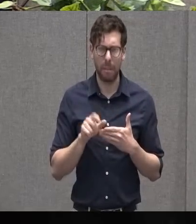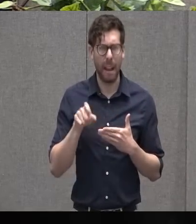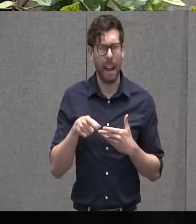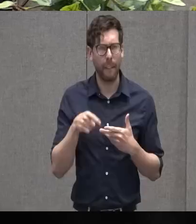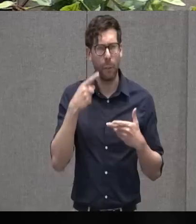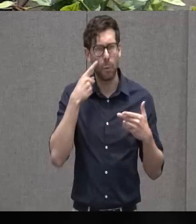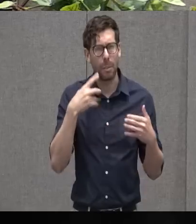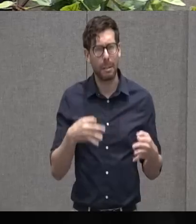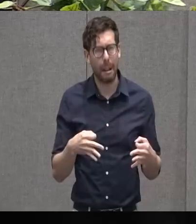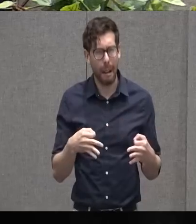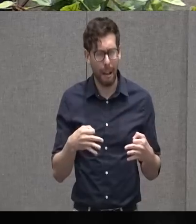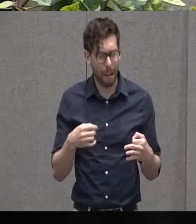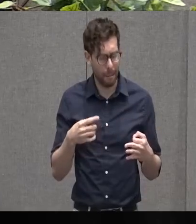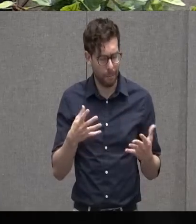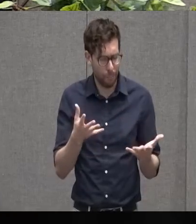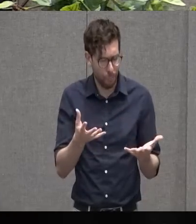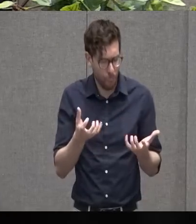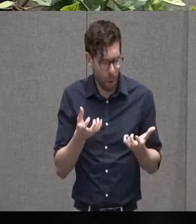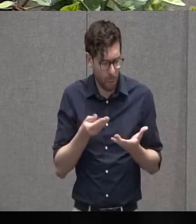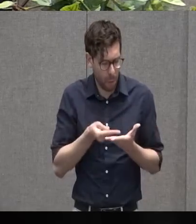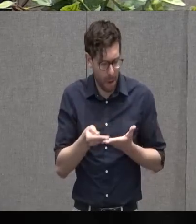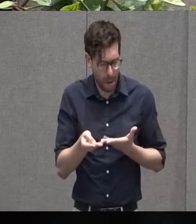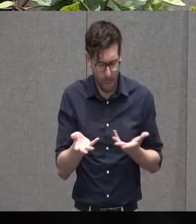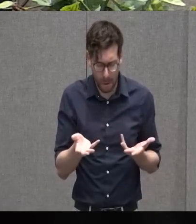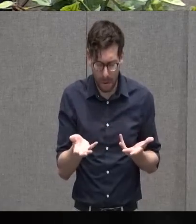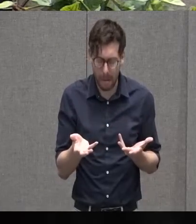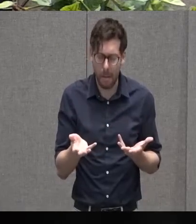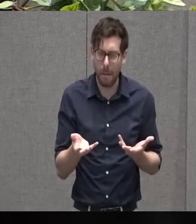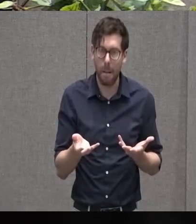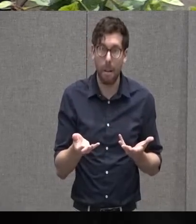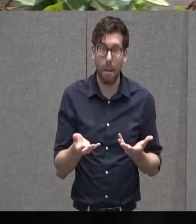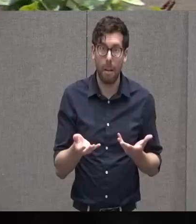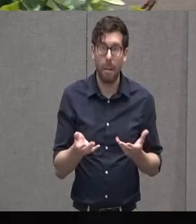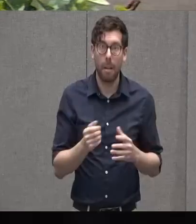Let's see, I have my money in my hand.